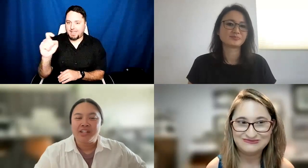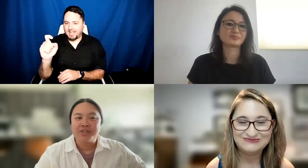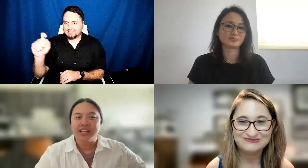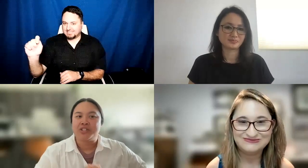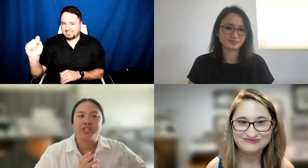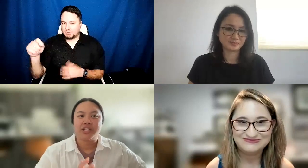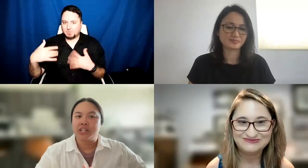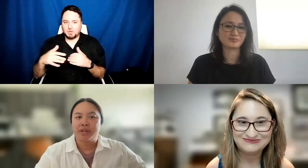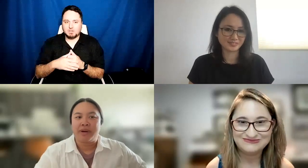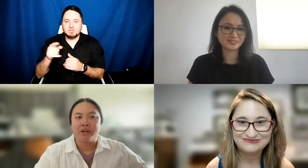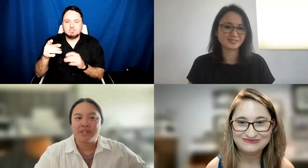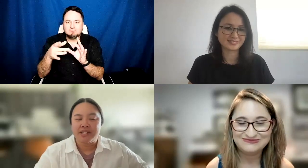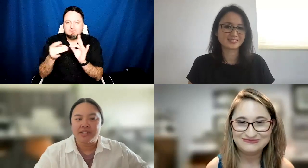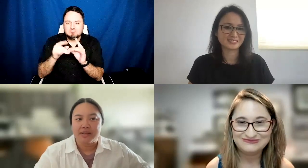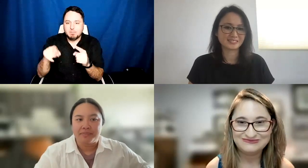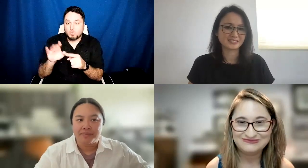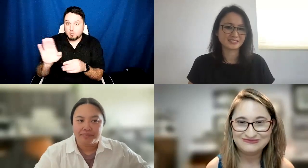Can you tell us just a little bit about your business?